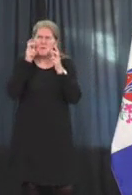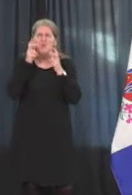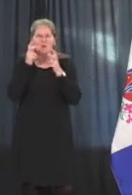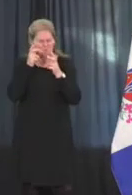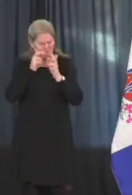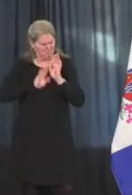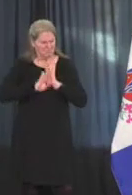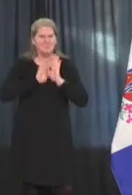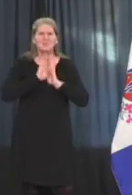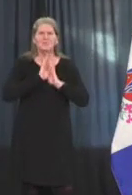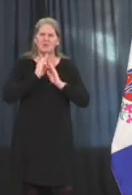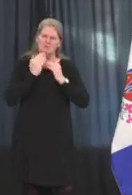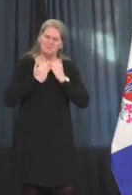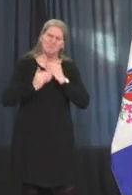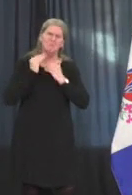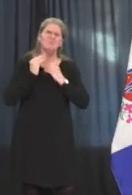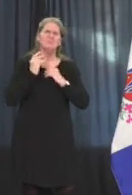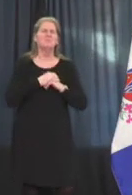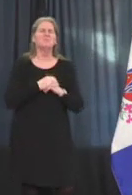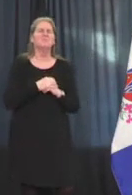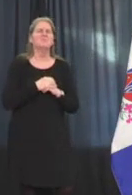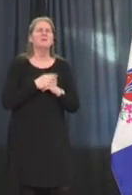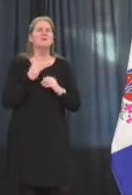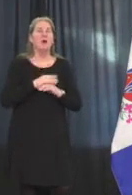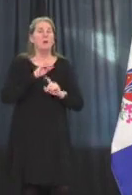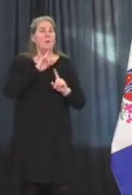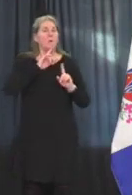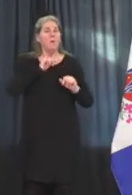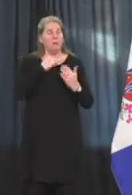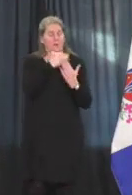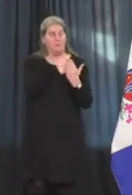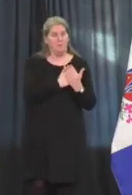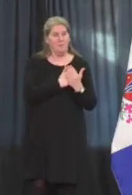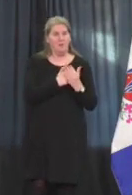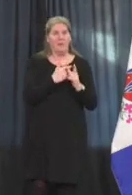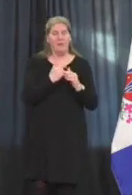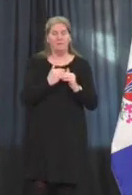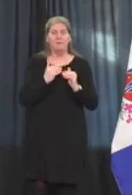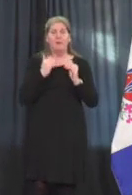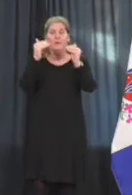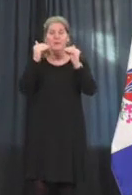THE ORDERS AND THE NEXT STEPS FOR OUR GOVERNMENT ON IMPLEMENTATION AND ENFORCEMENT